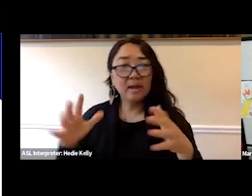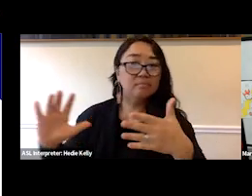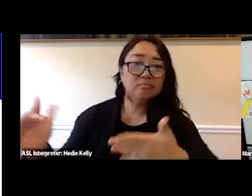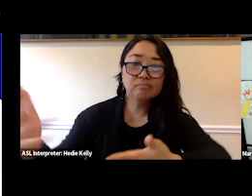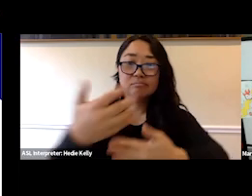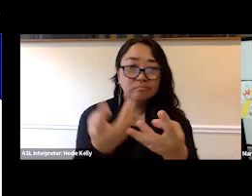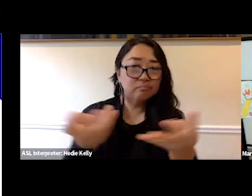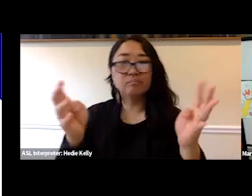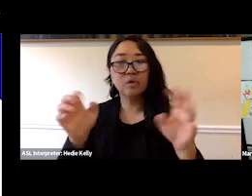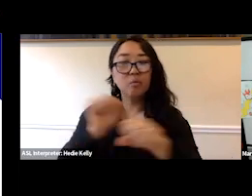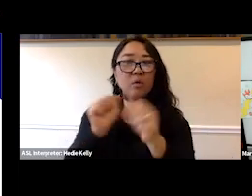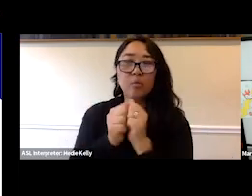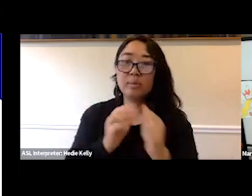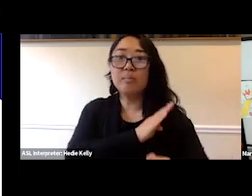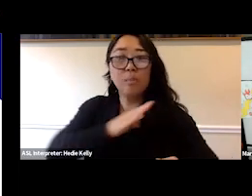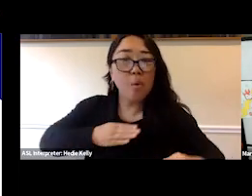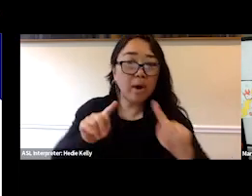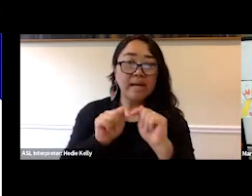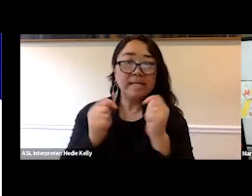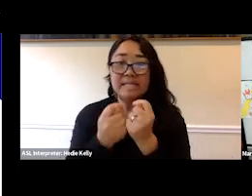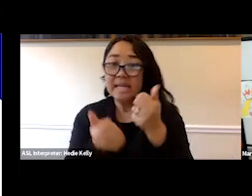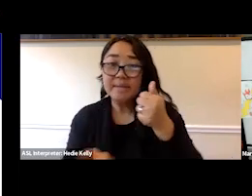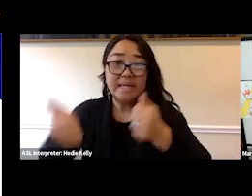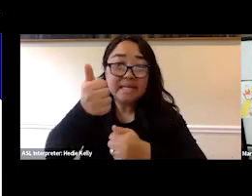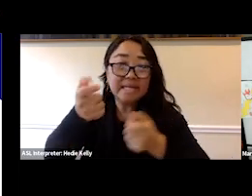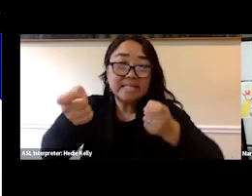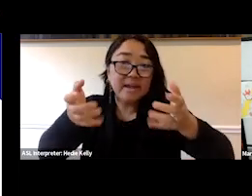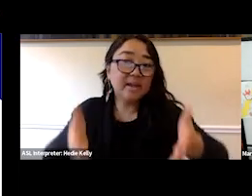work with executives, whatever group is the first group to start with.